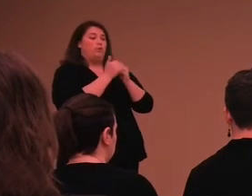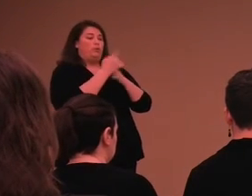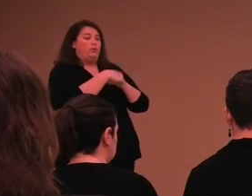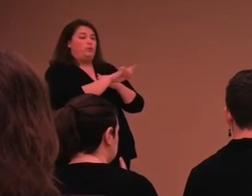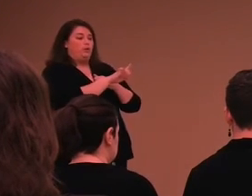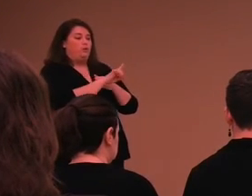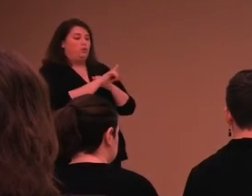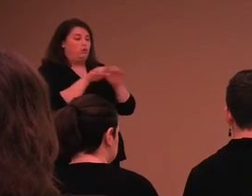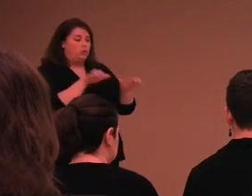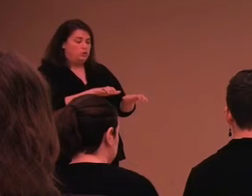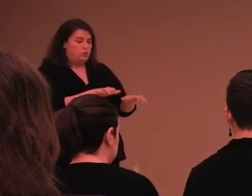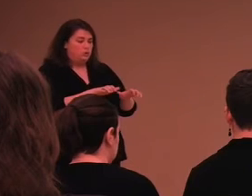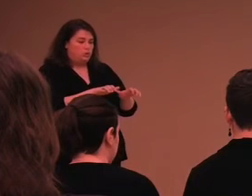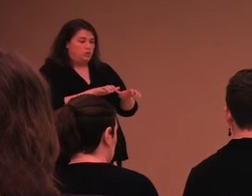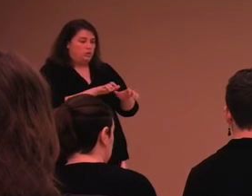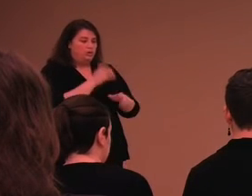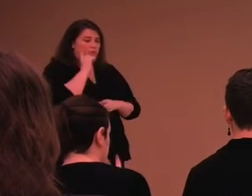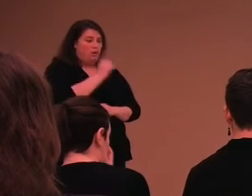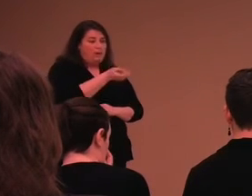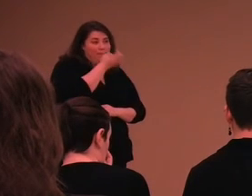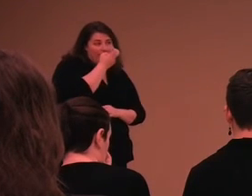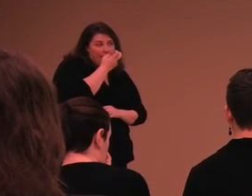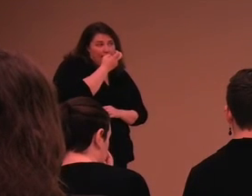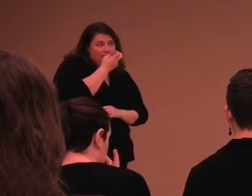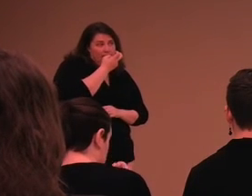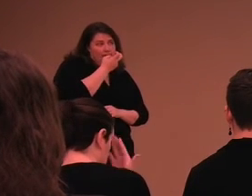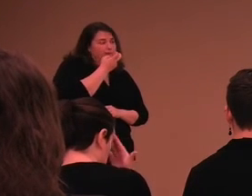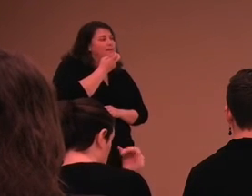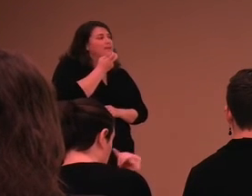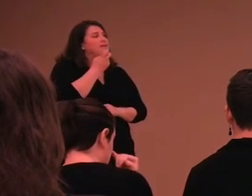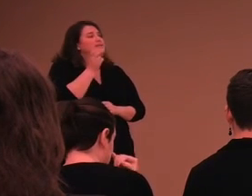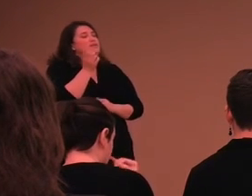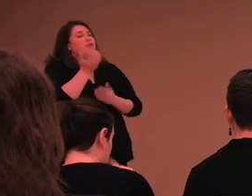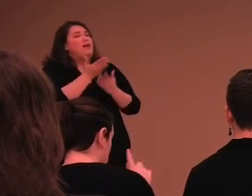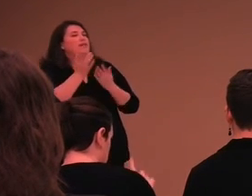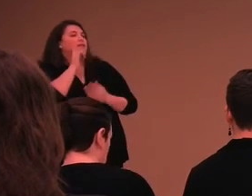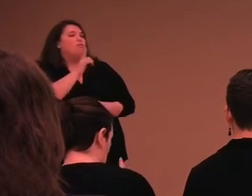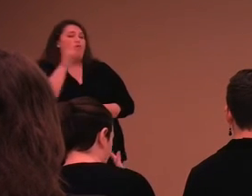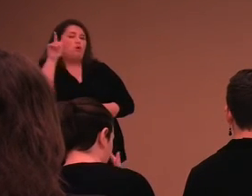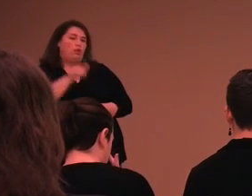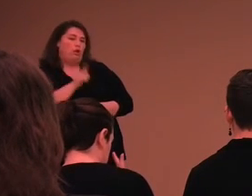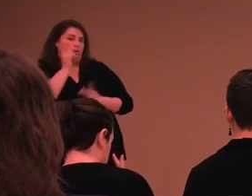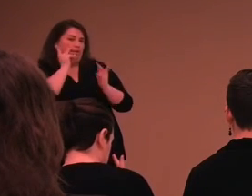Those who are blind you want to know if there's anything about for low vision visitors specifically